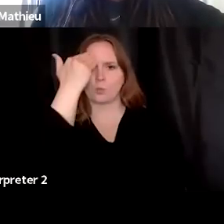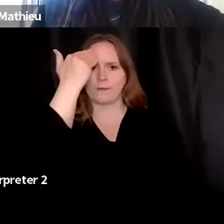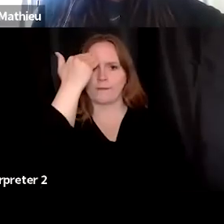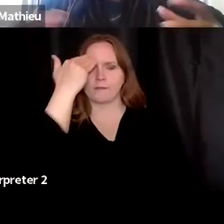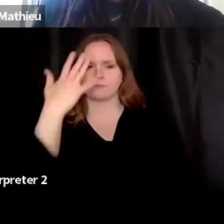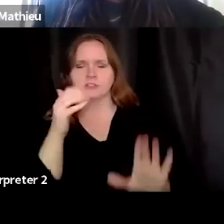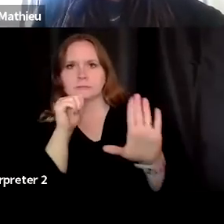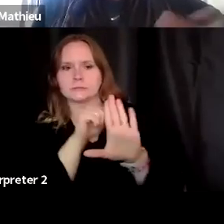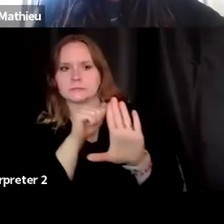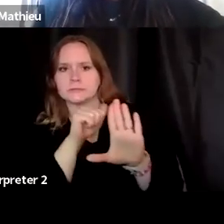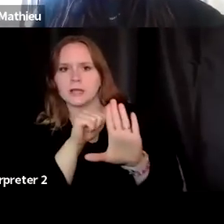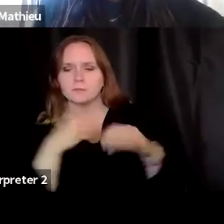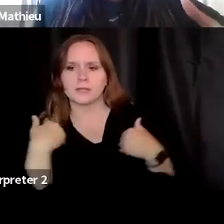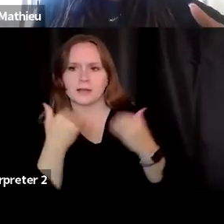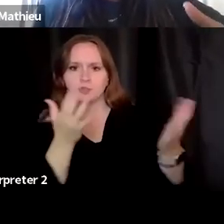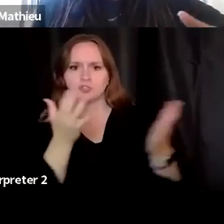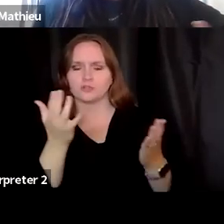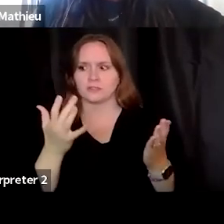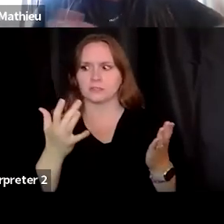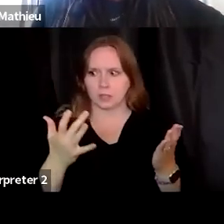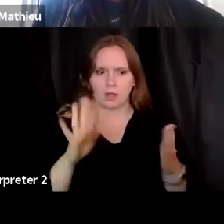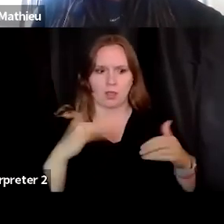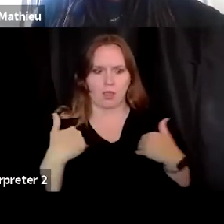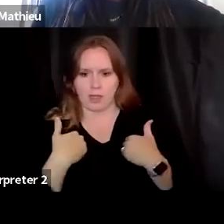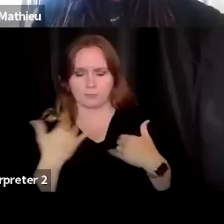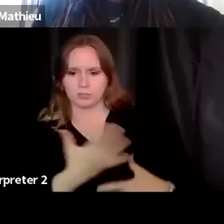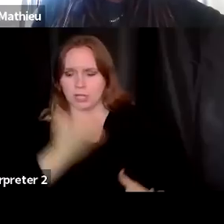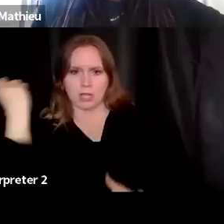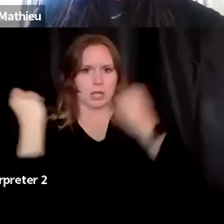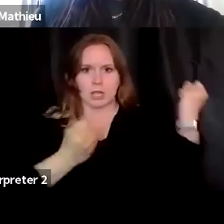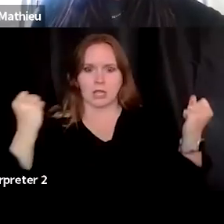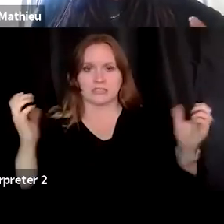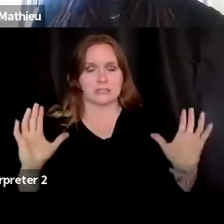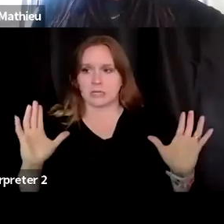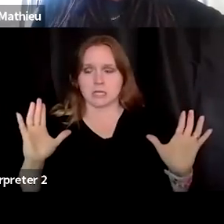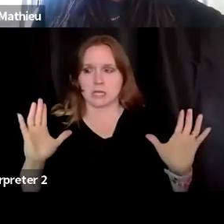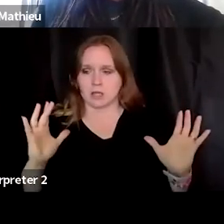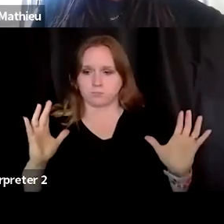and see that their pets are being taken away at that same moment. Kind of what someone said earlier,